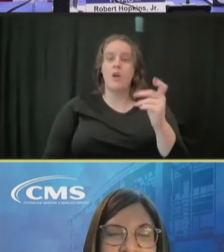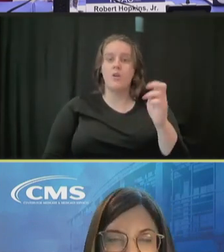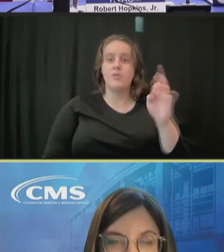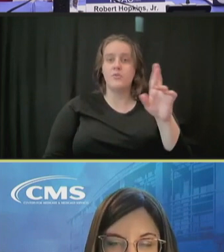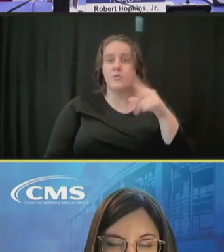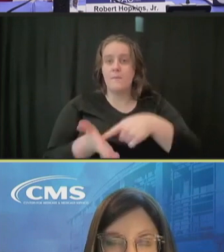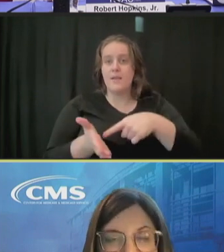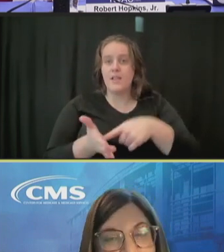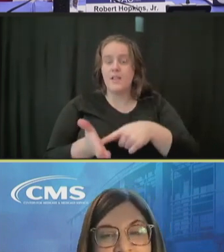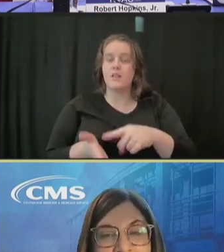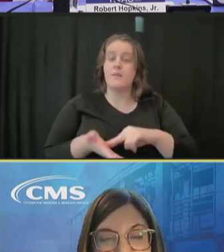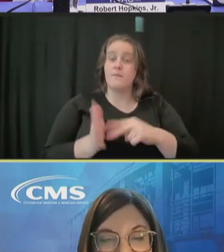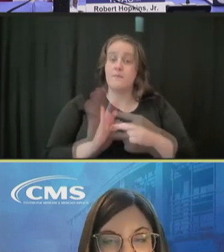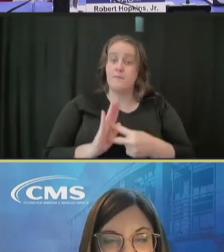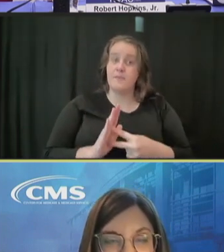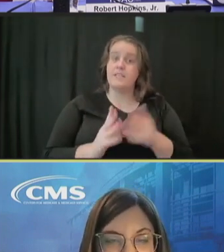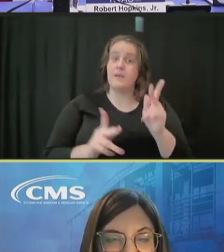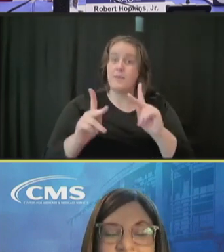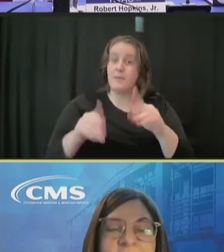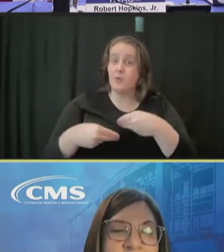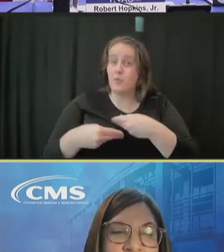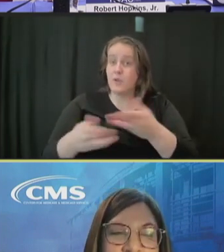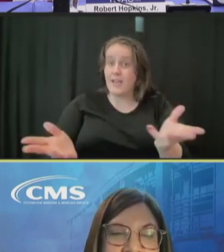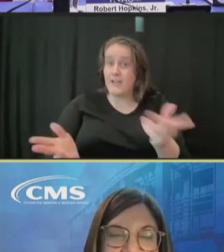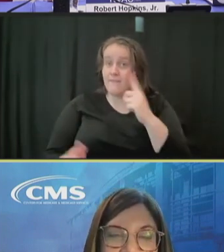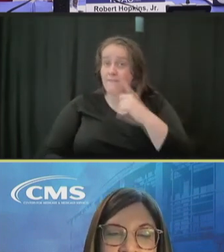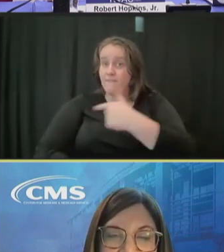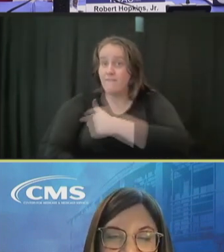administrators -- meaning the people giving the vaccines -- an easier way to submit one large